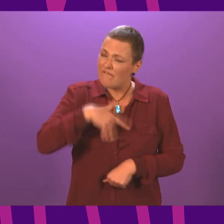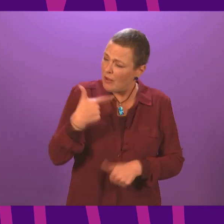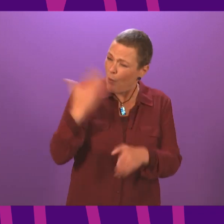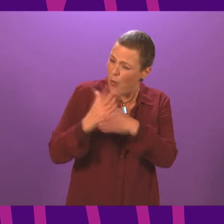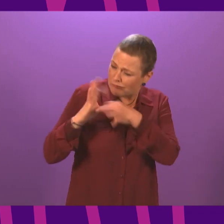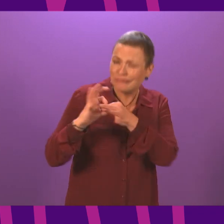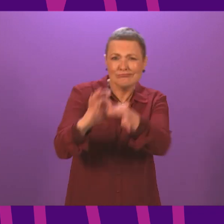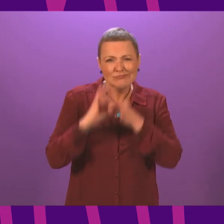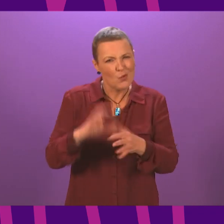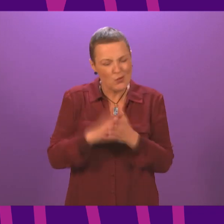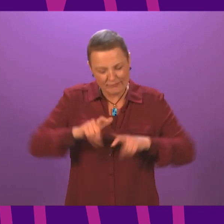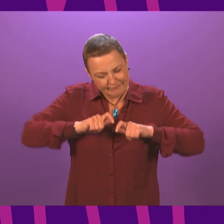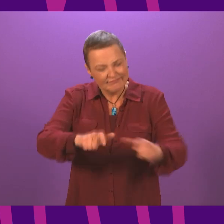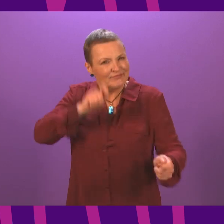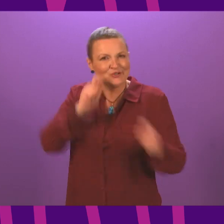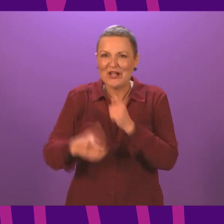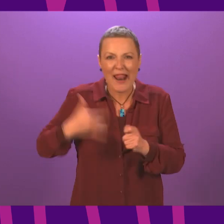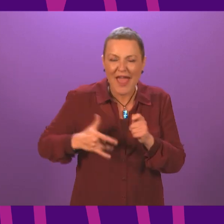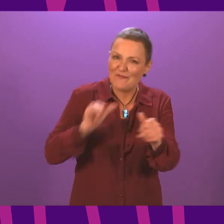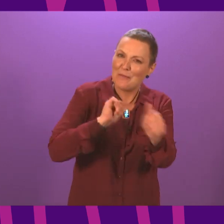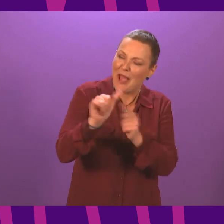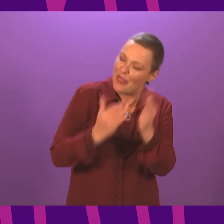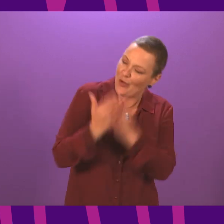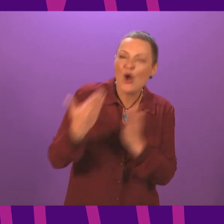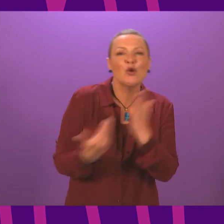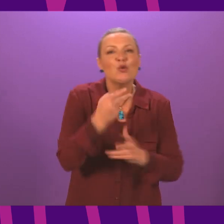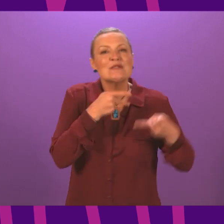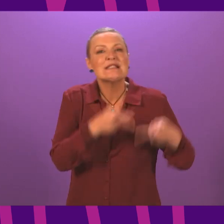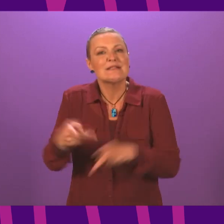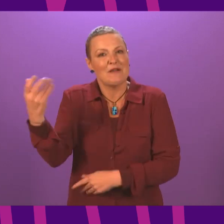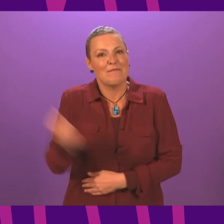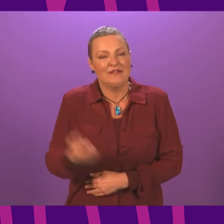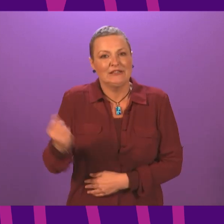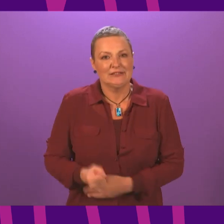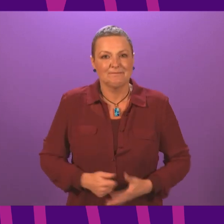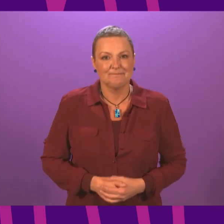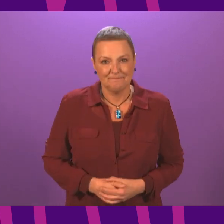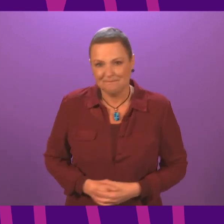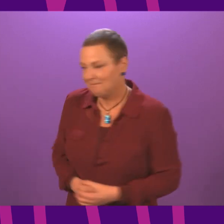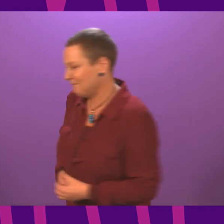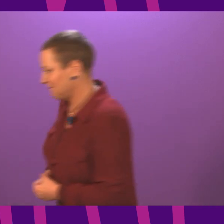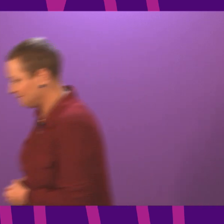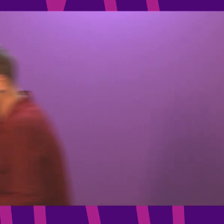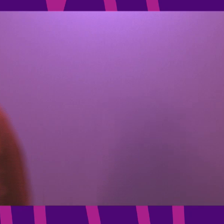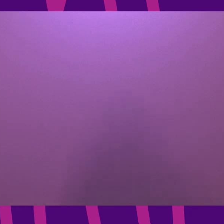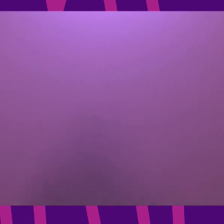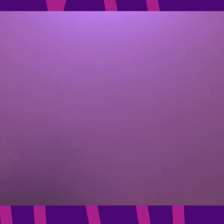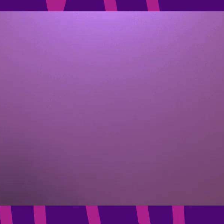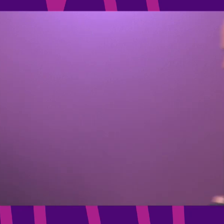we are continuing to change lives for the better through our new social security system. The Deputy Presiding Officer: The cabinet secretary will now take